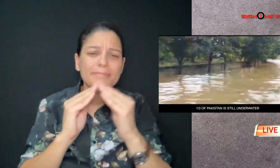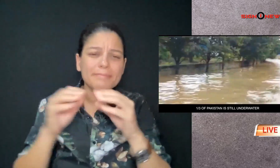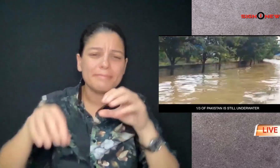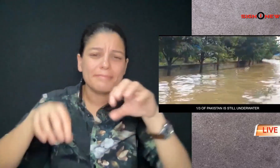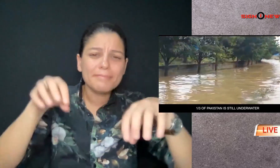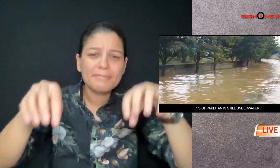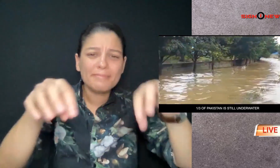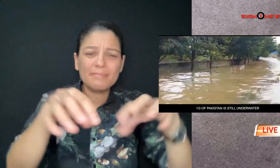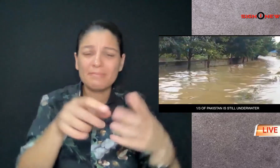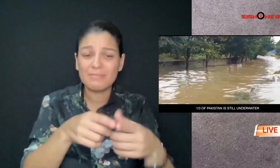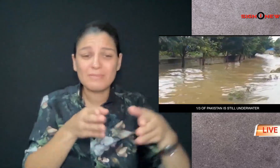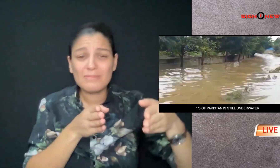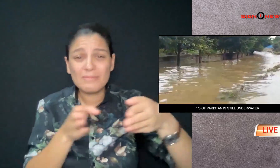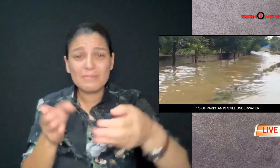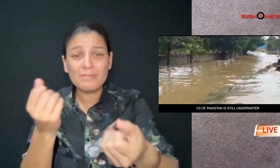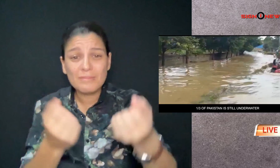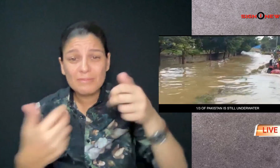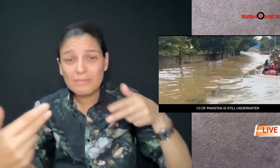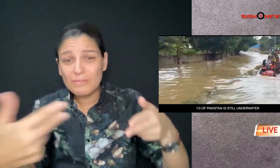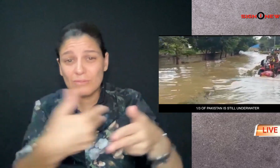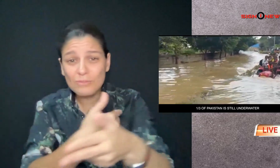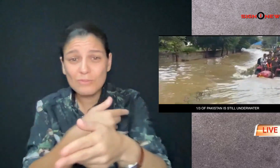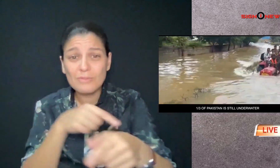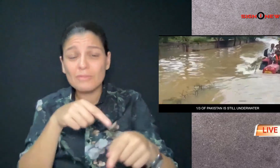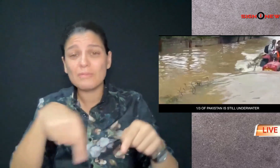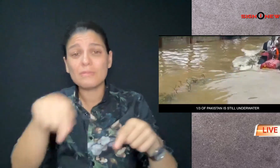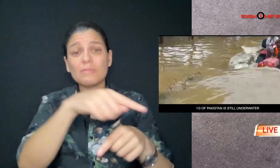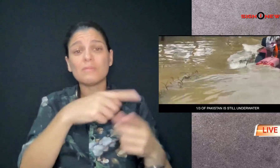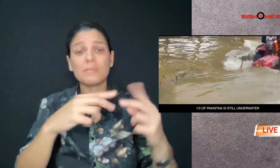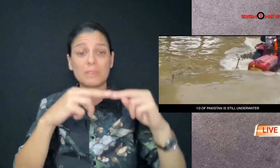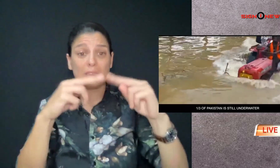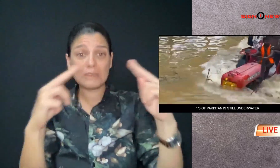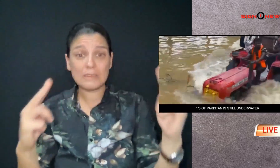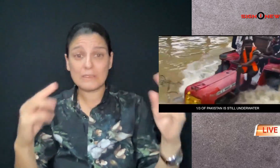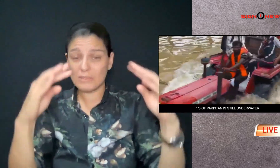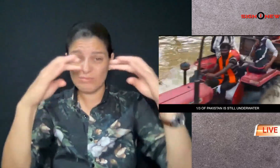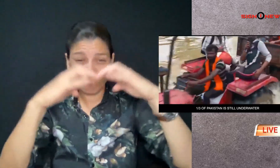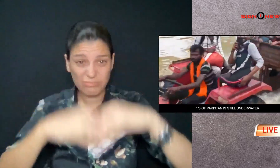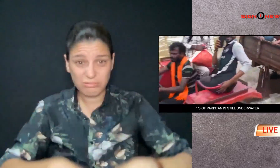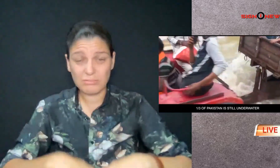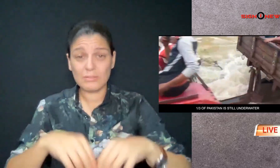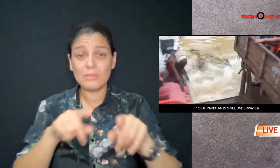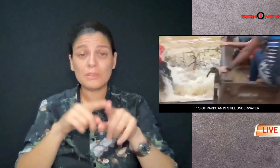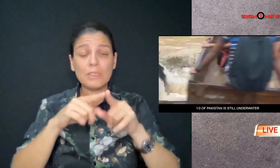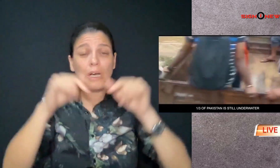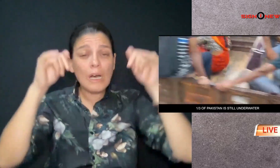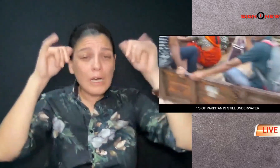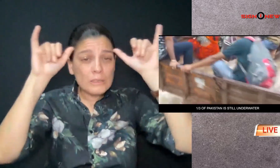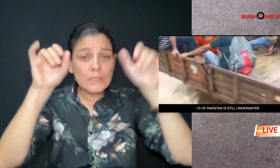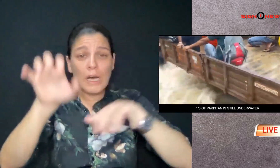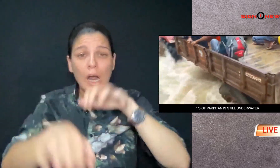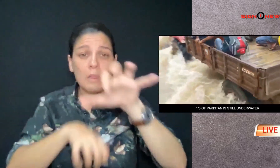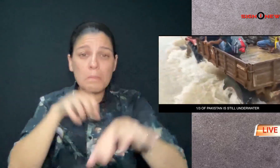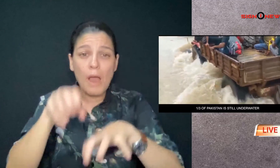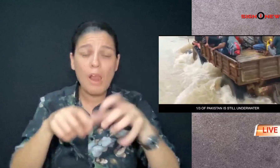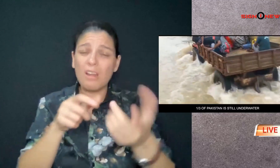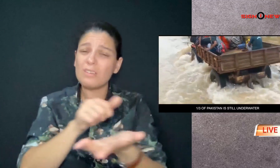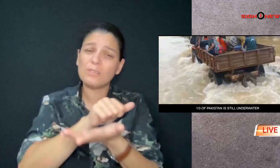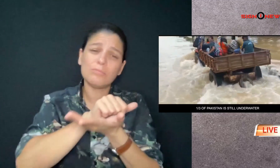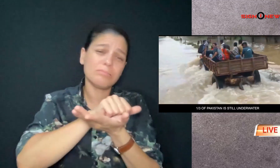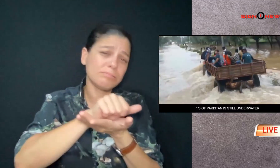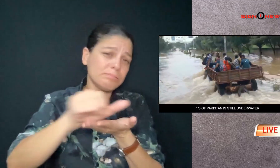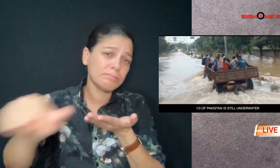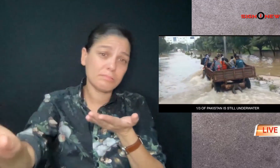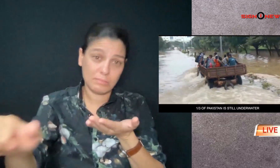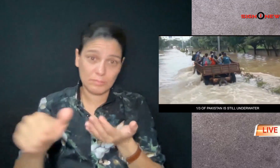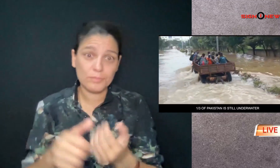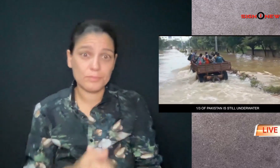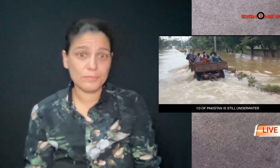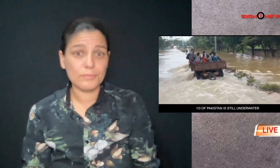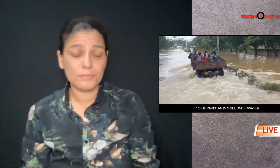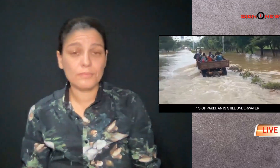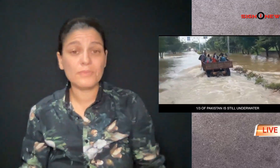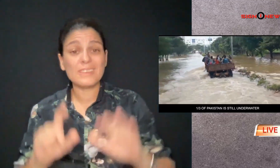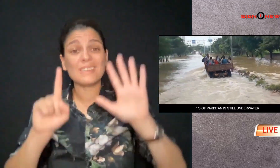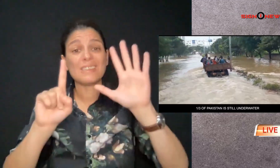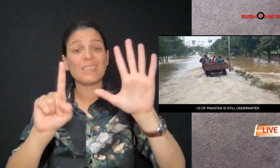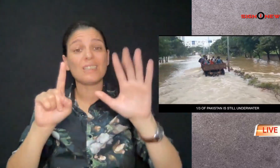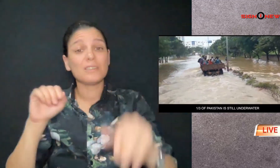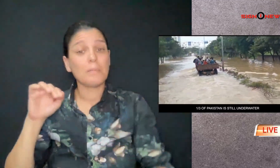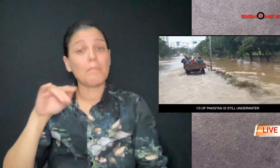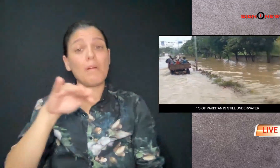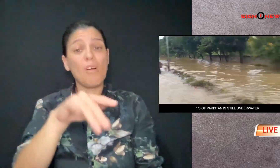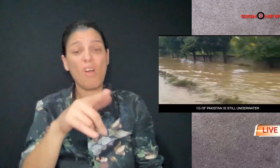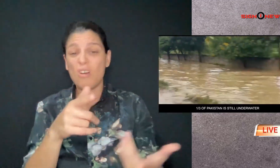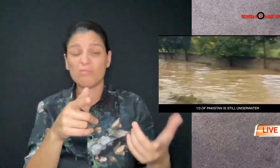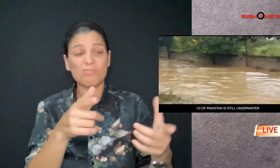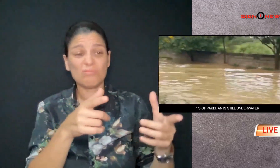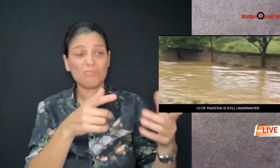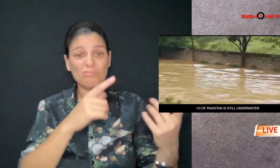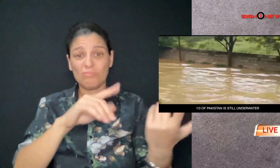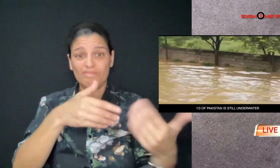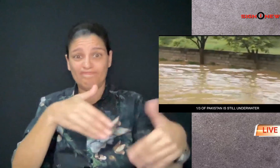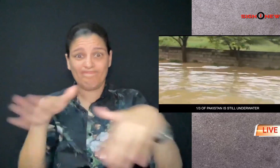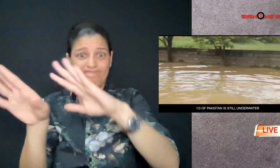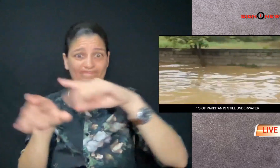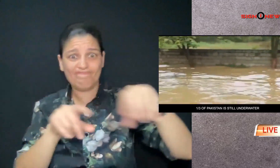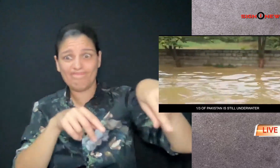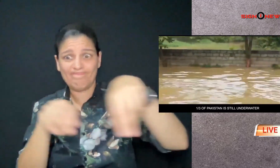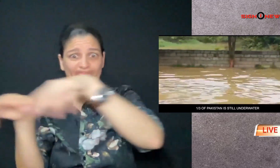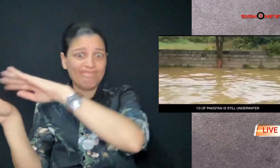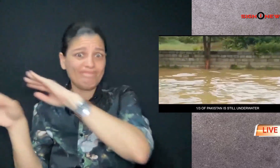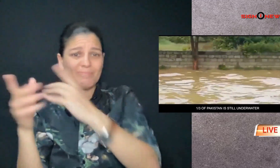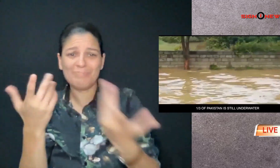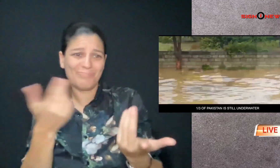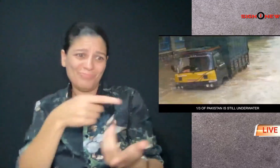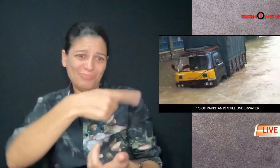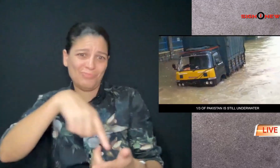away entire villages roads bridges and livestock 6 million people have been displaced by the